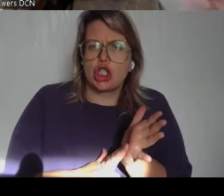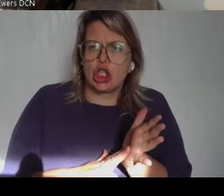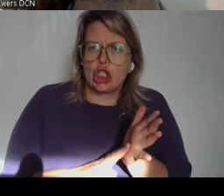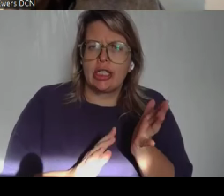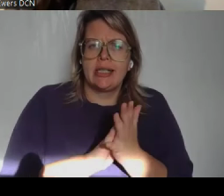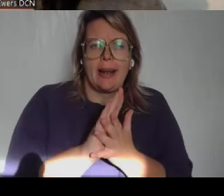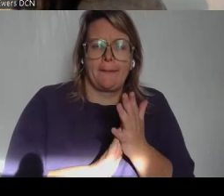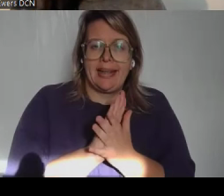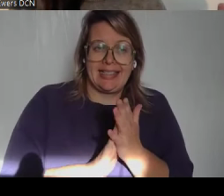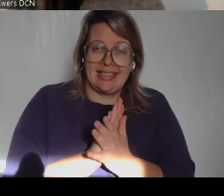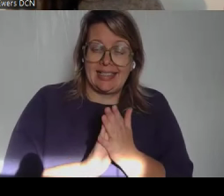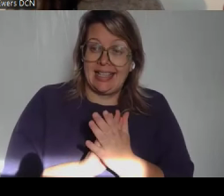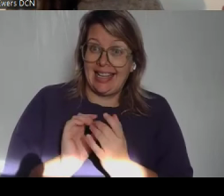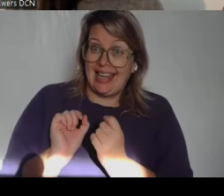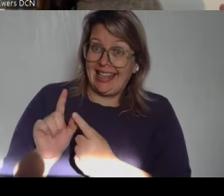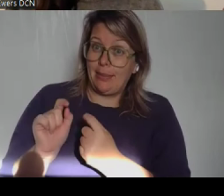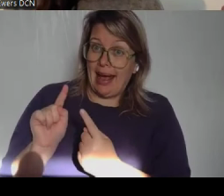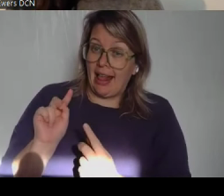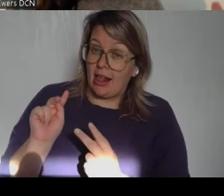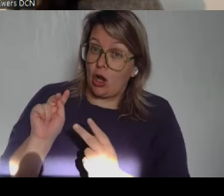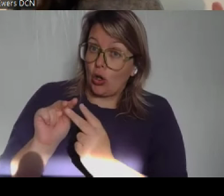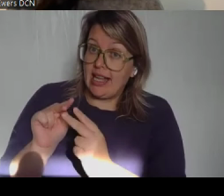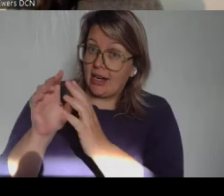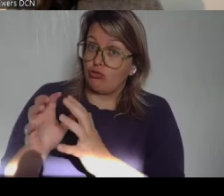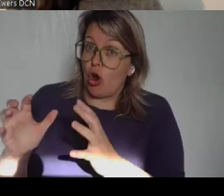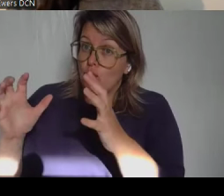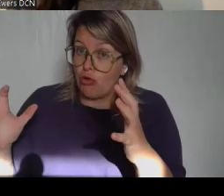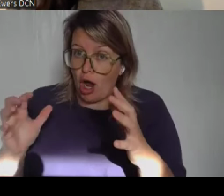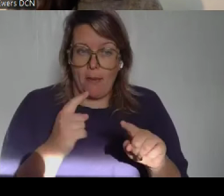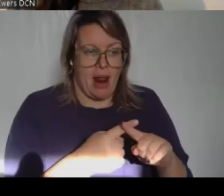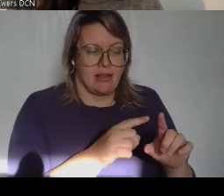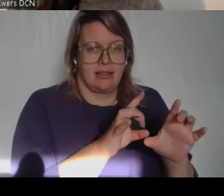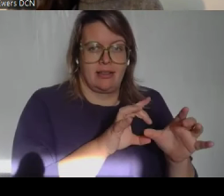the growth rate versus how many people are actually unsubscribing and really understanding